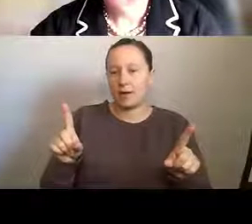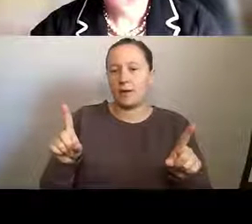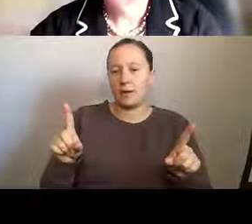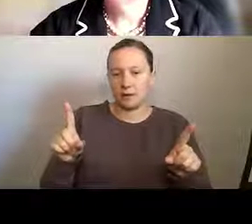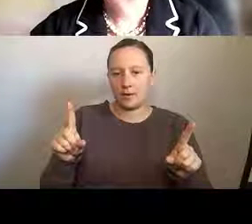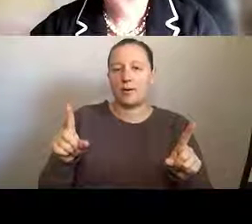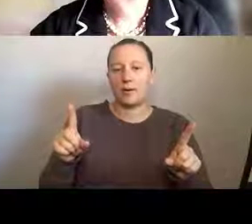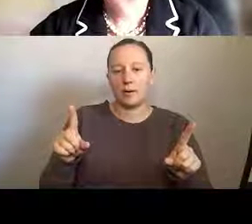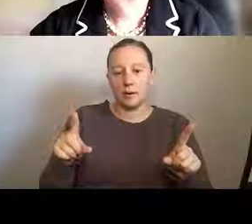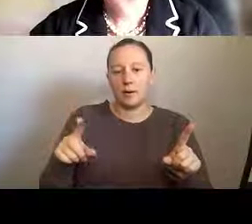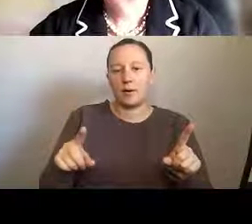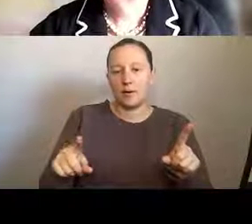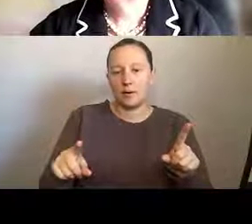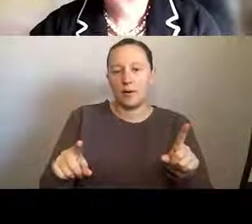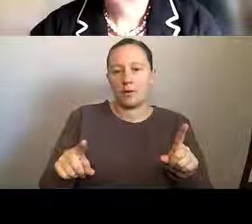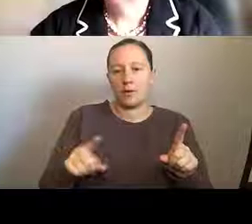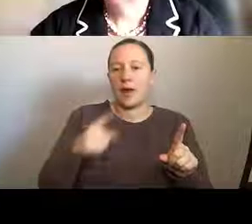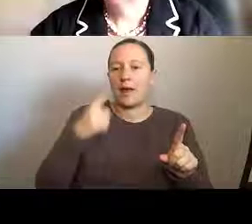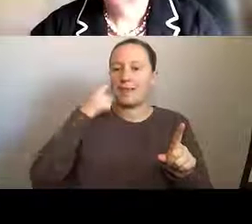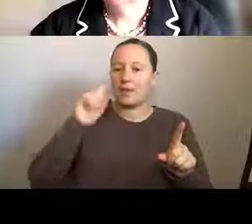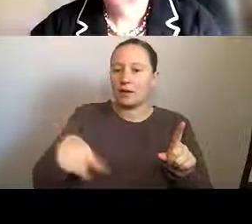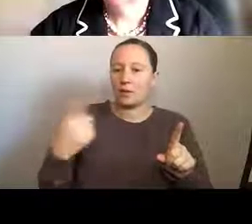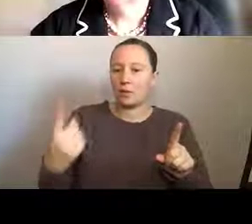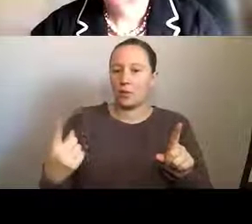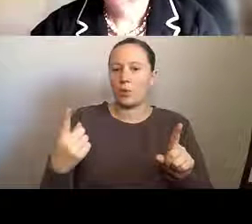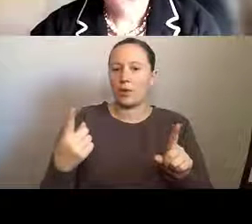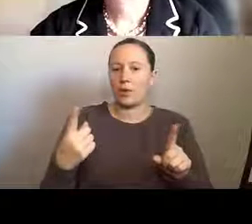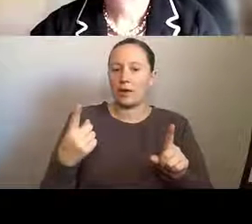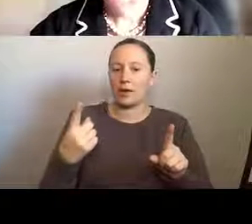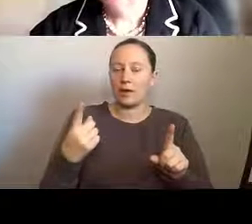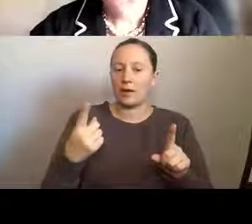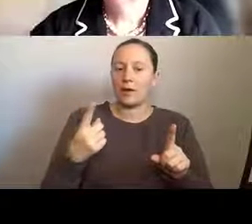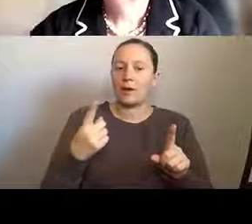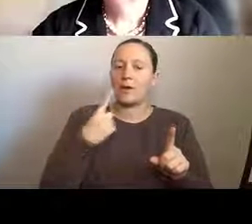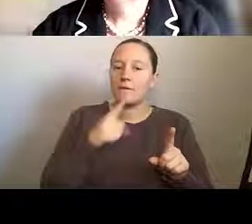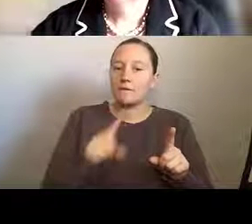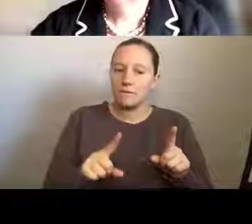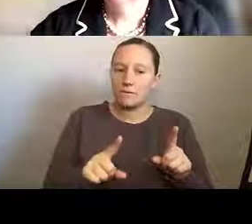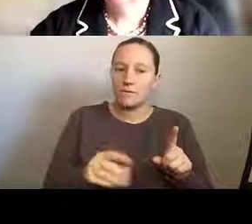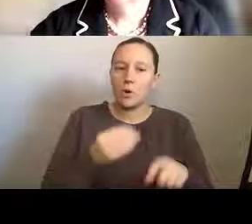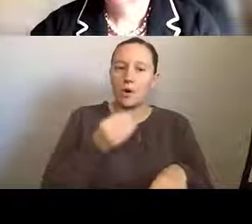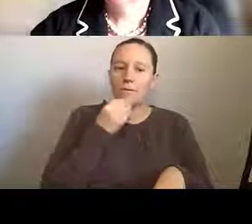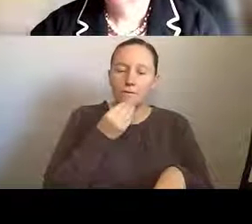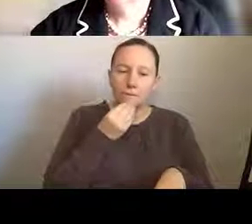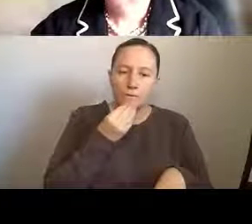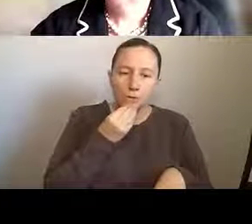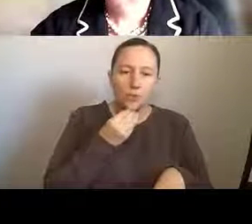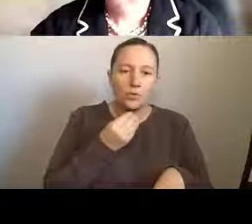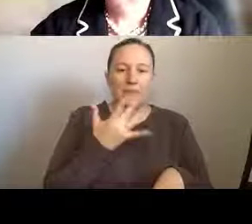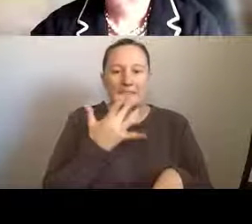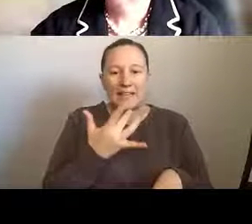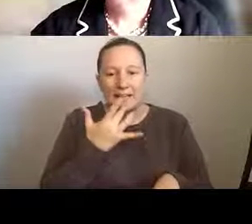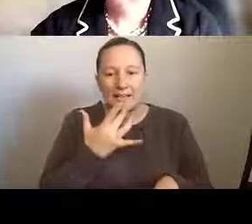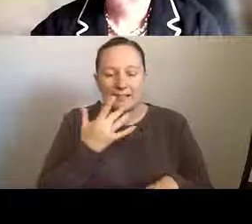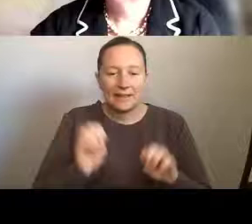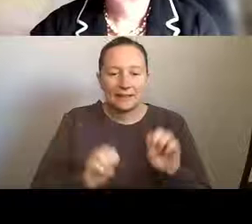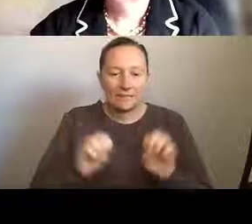it really only applies to taste and food quality evaluation. And why do you have a special exemption for that?